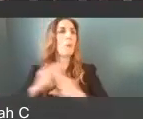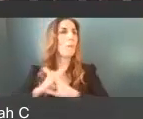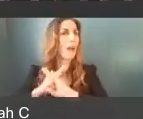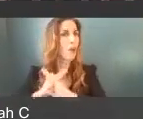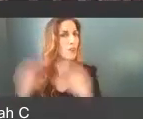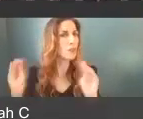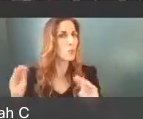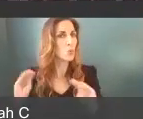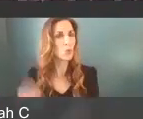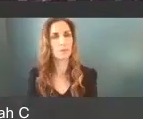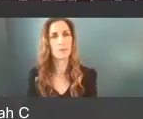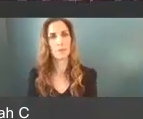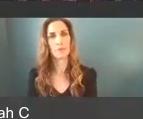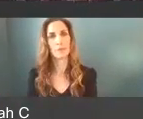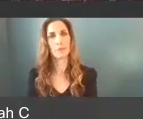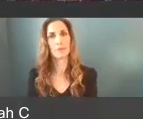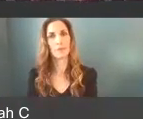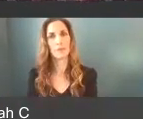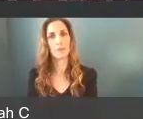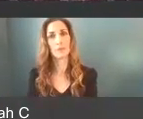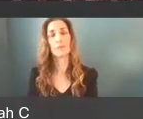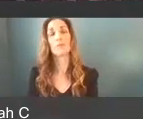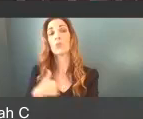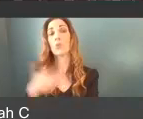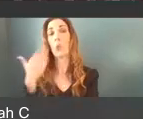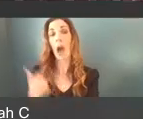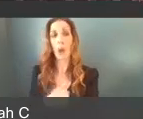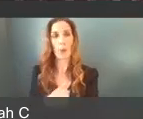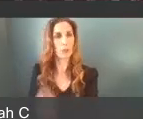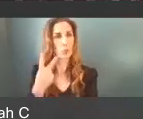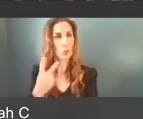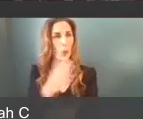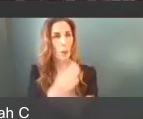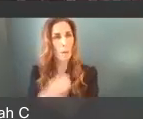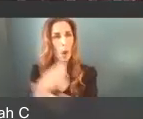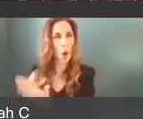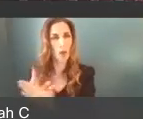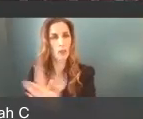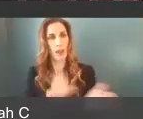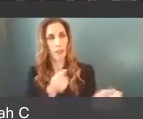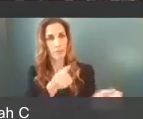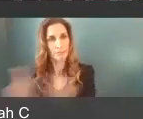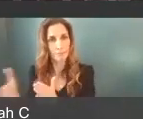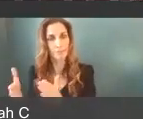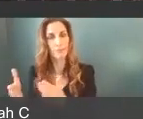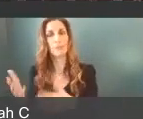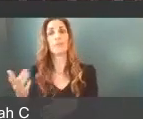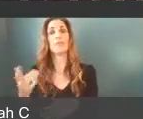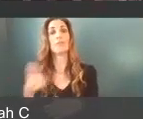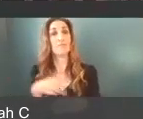This has led us to use a two-pronged strategy that prioritizes both mass vaccination clinics,